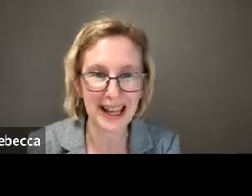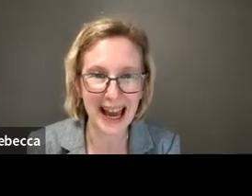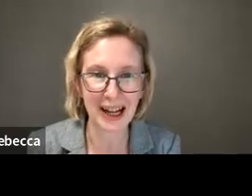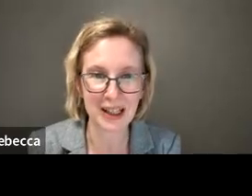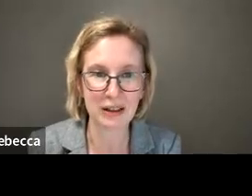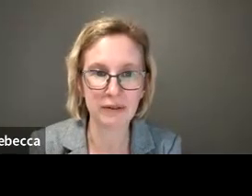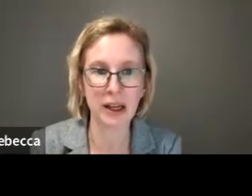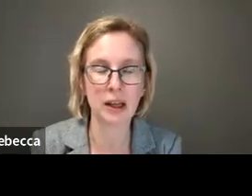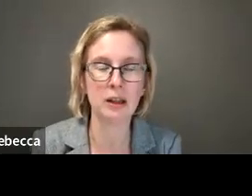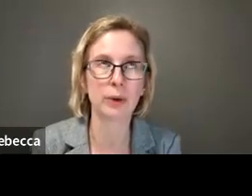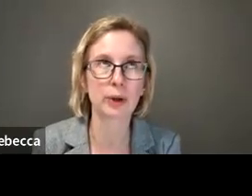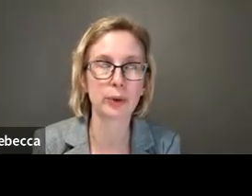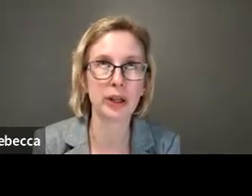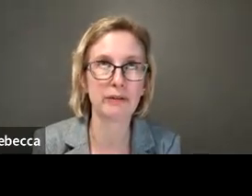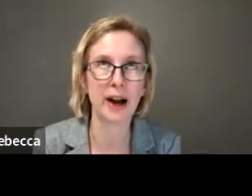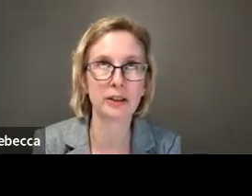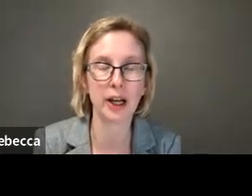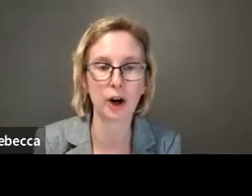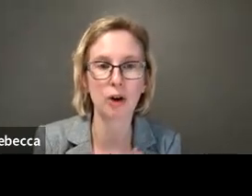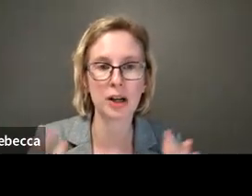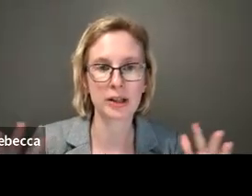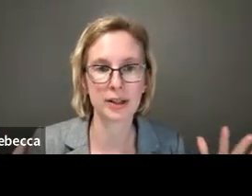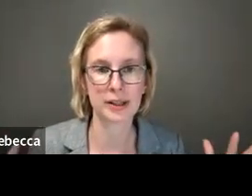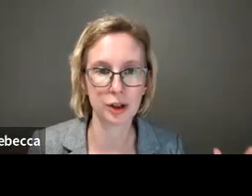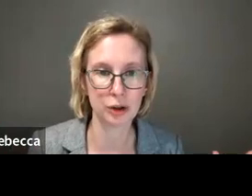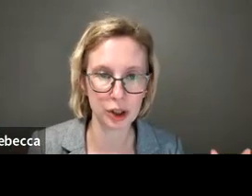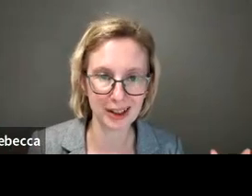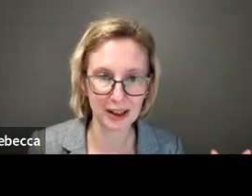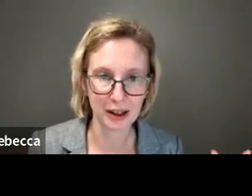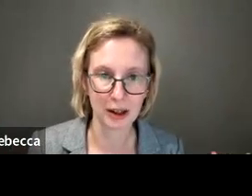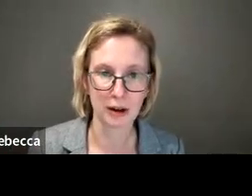really active in recruiting faculty across our institution,